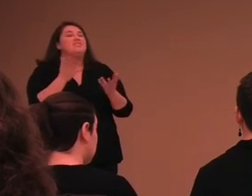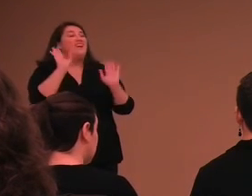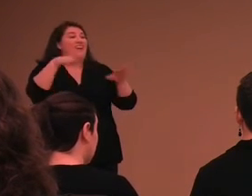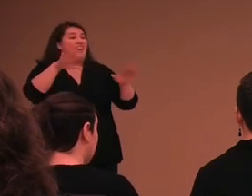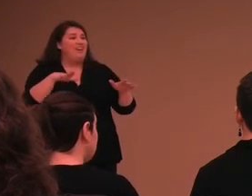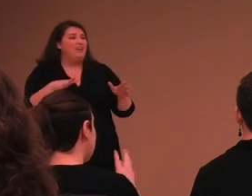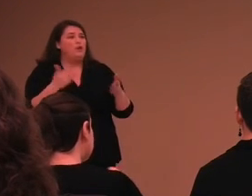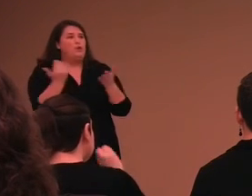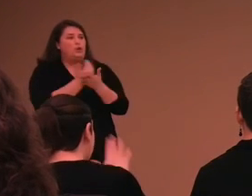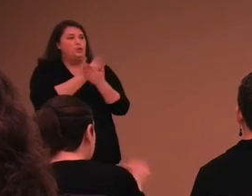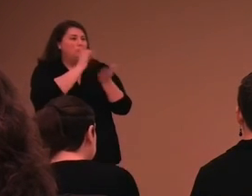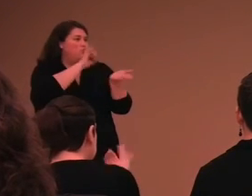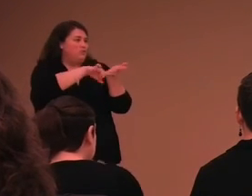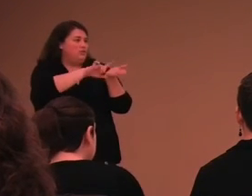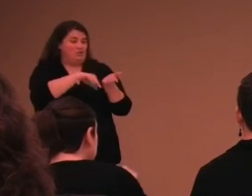The numerous research